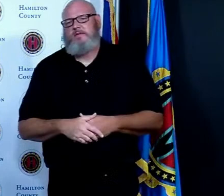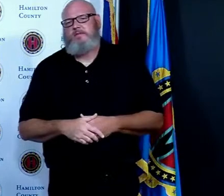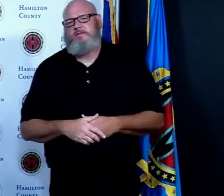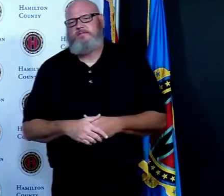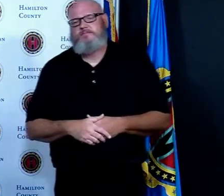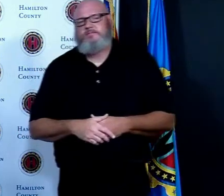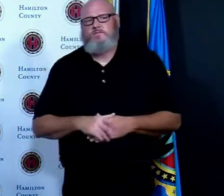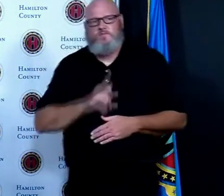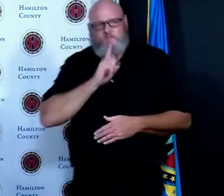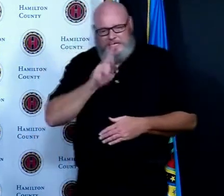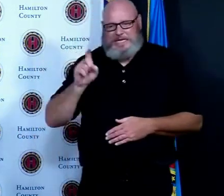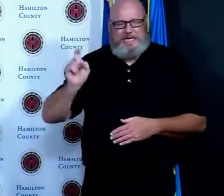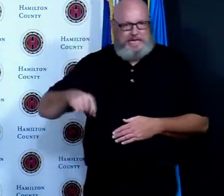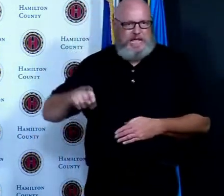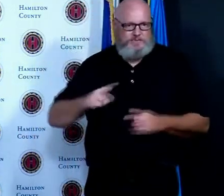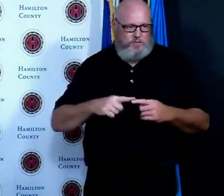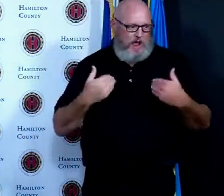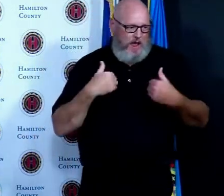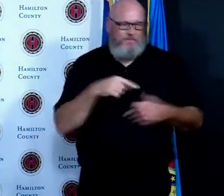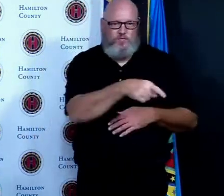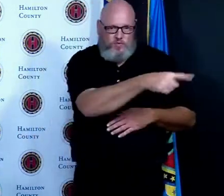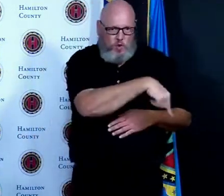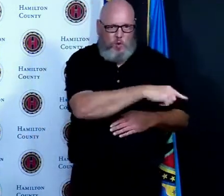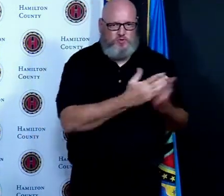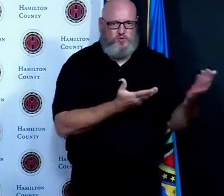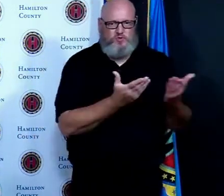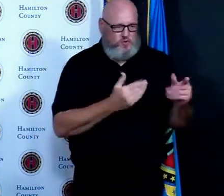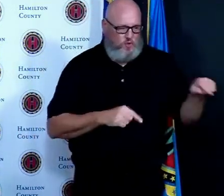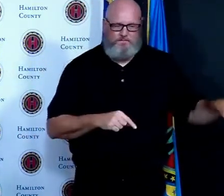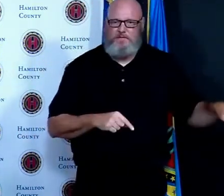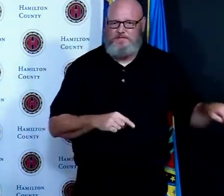that quite honestly we would go to alternative care sites we would do things before that